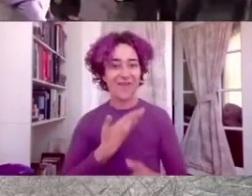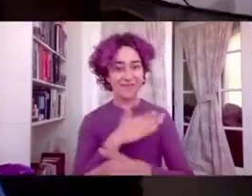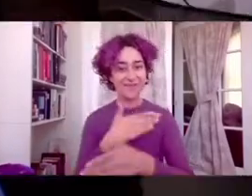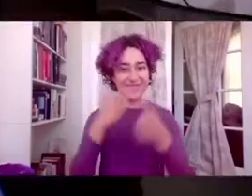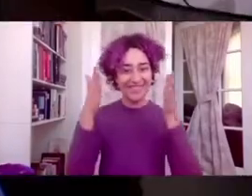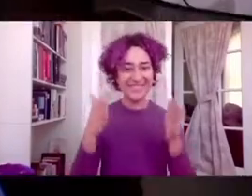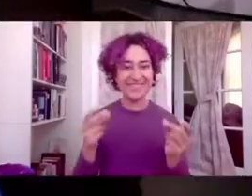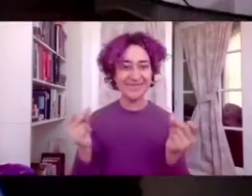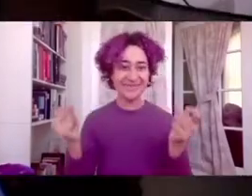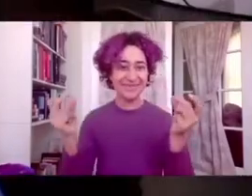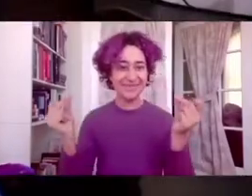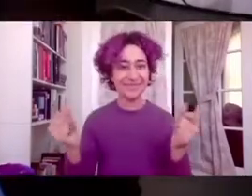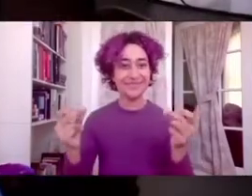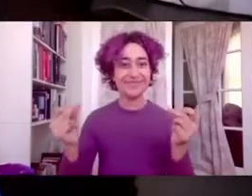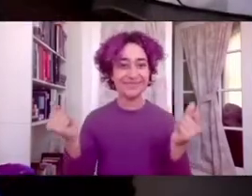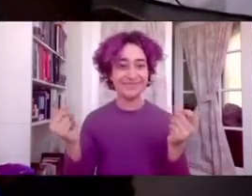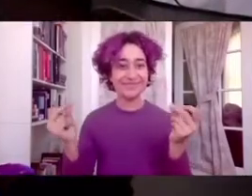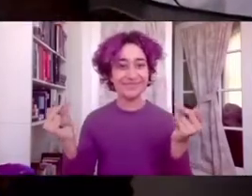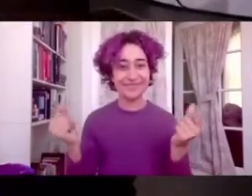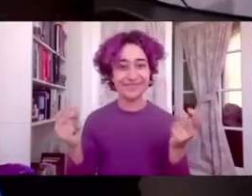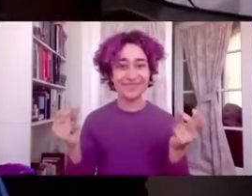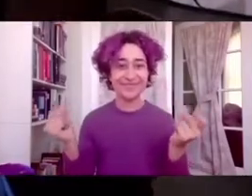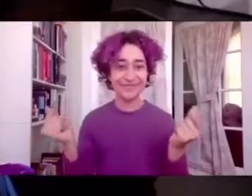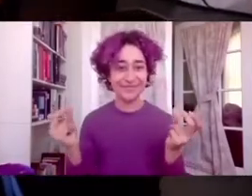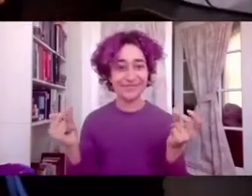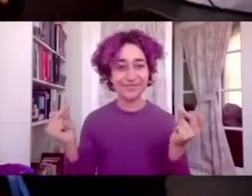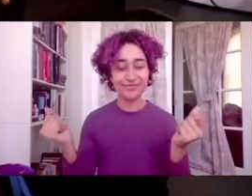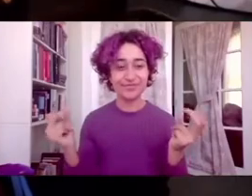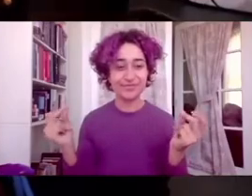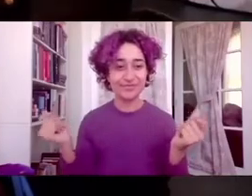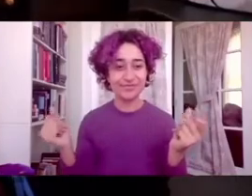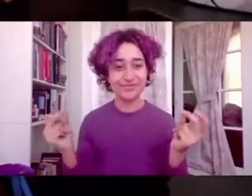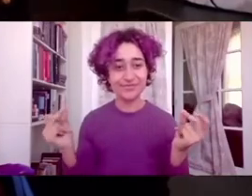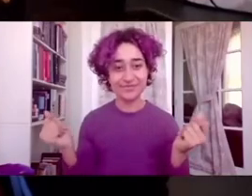Our musicians! (drums playing)